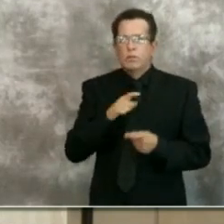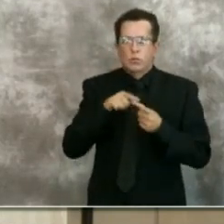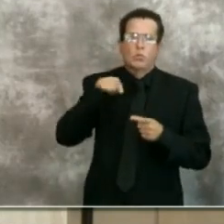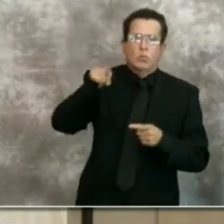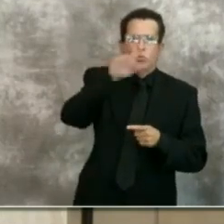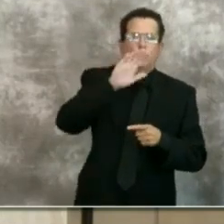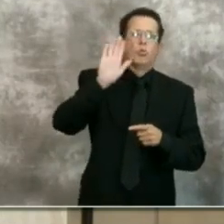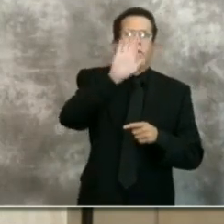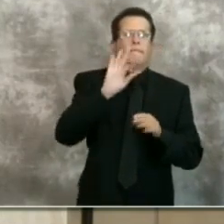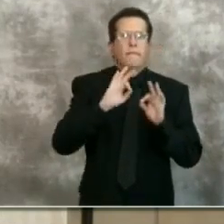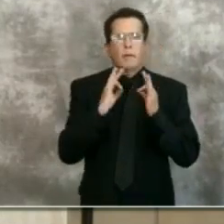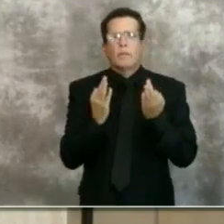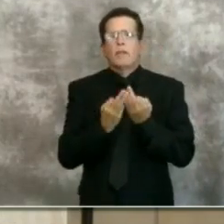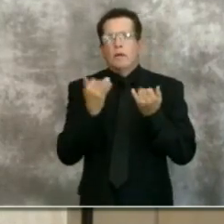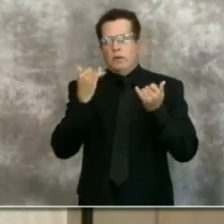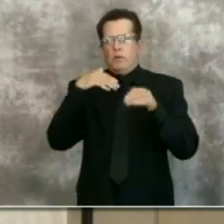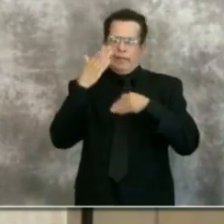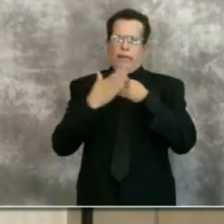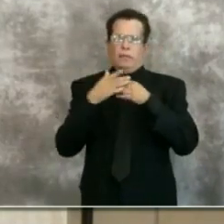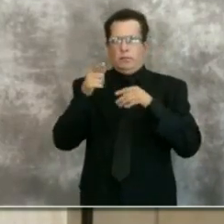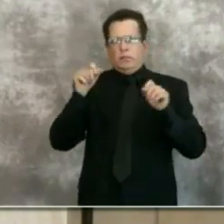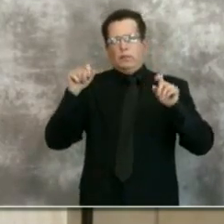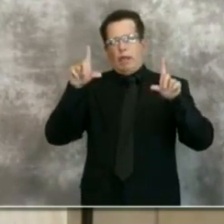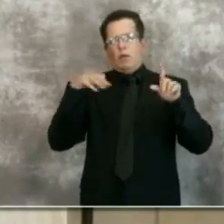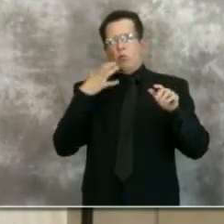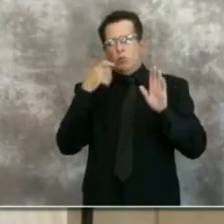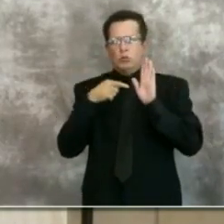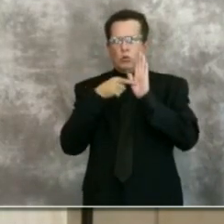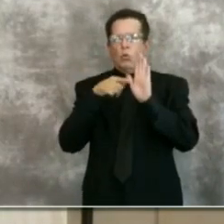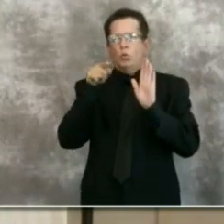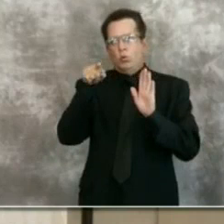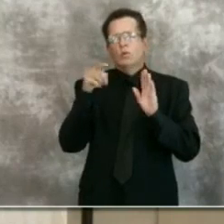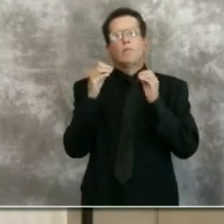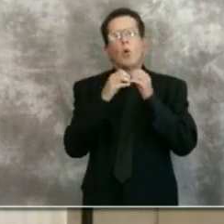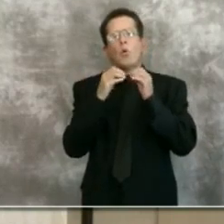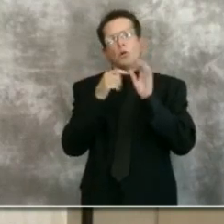LOST LOVED ONES DUE TO